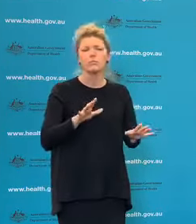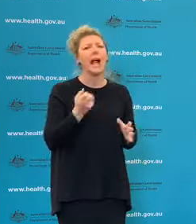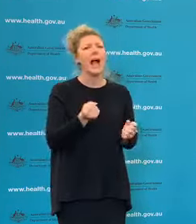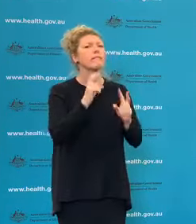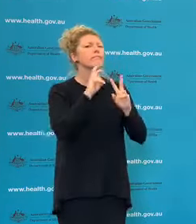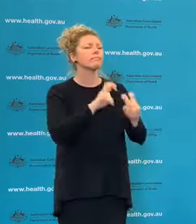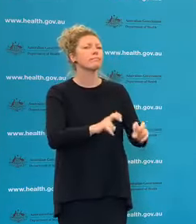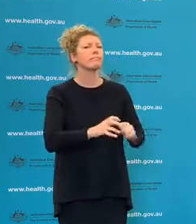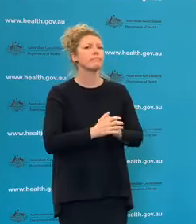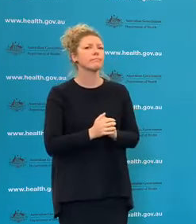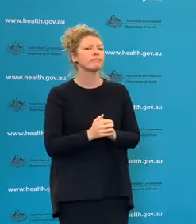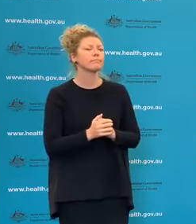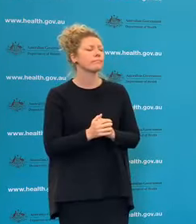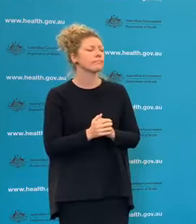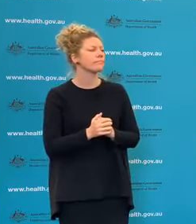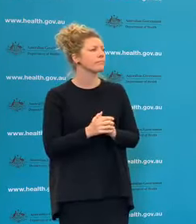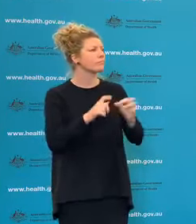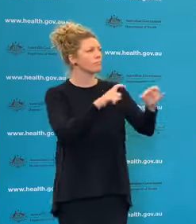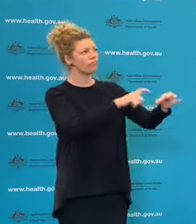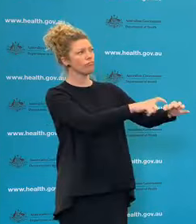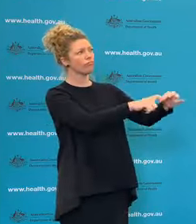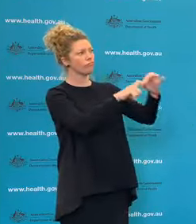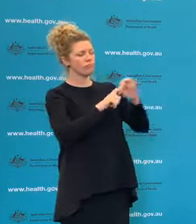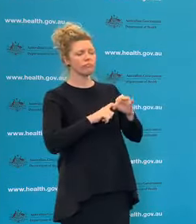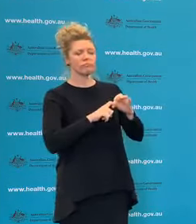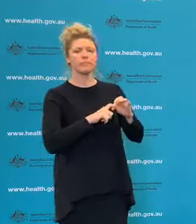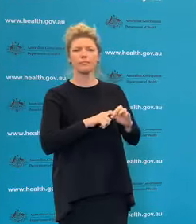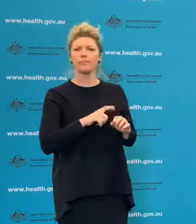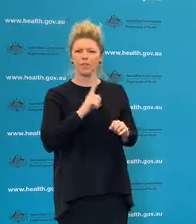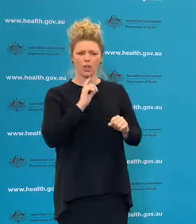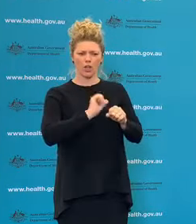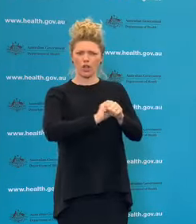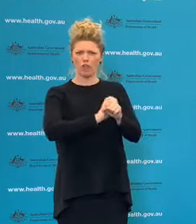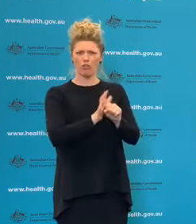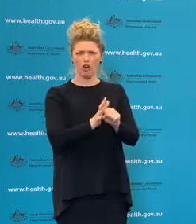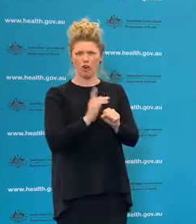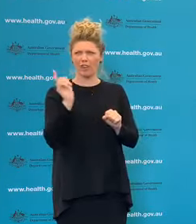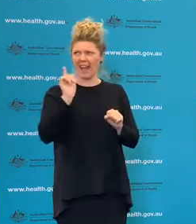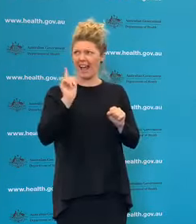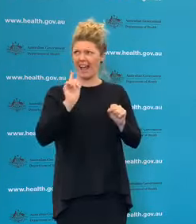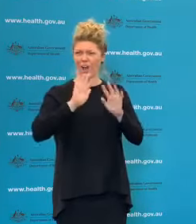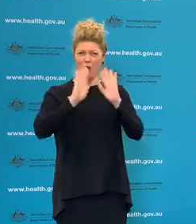Given the prevalence of coronavirus globally, the fact that it's highly likely